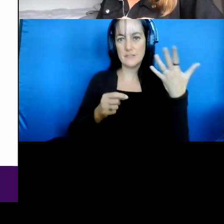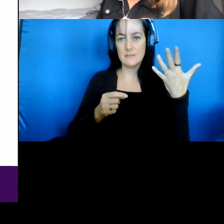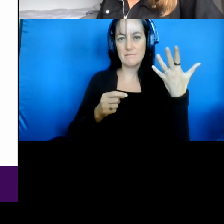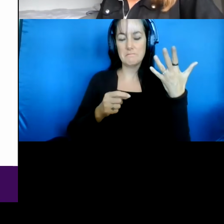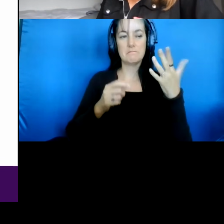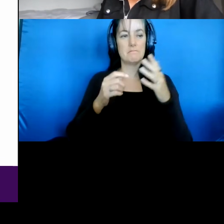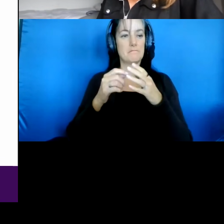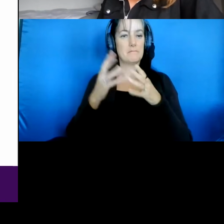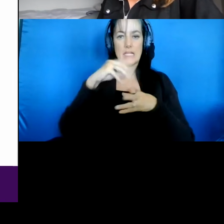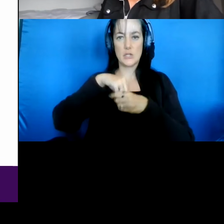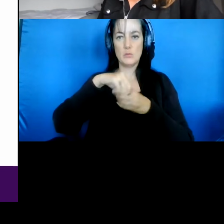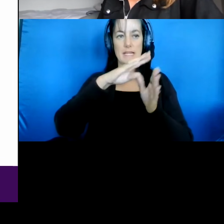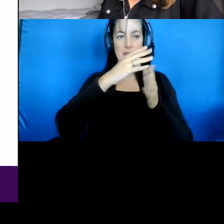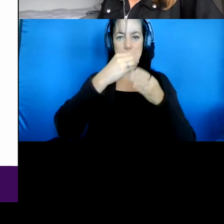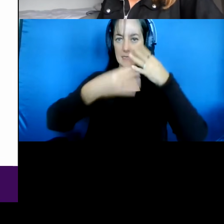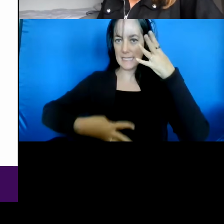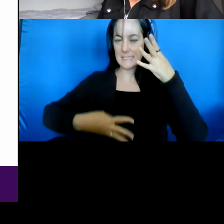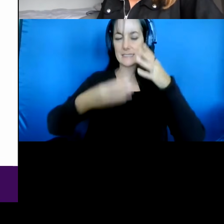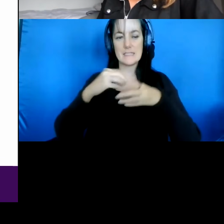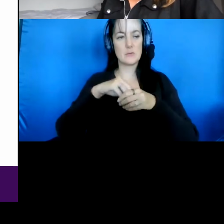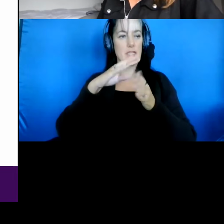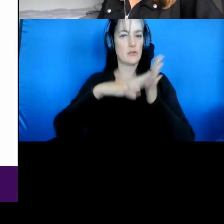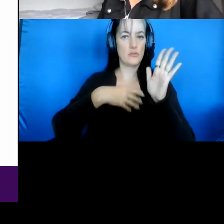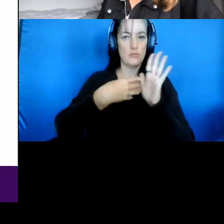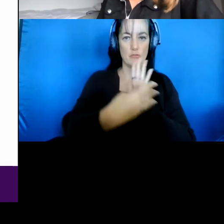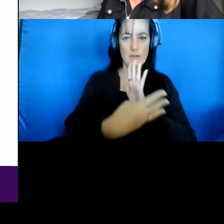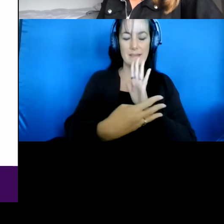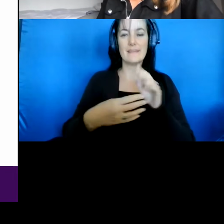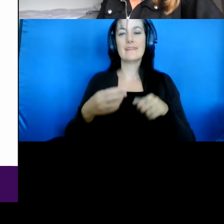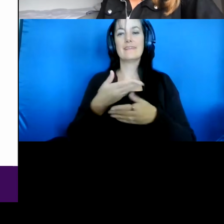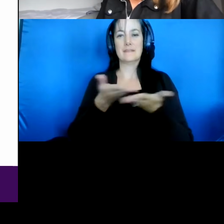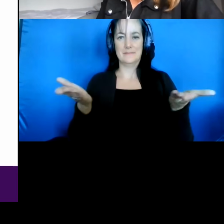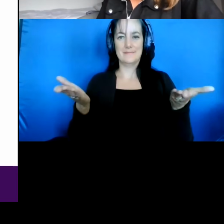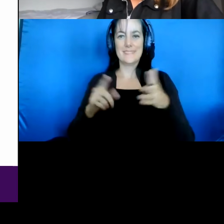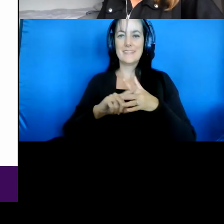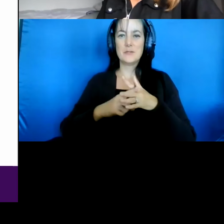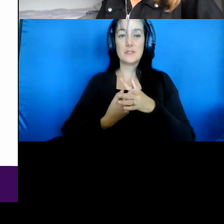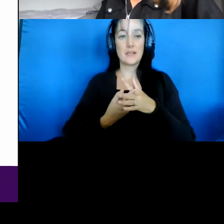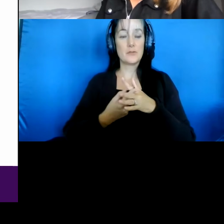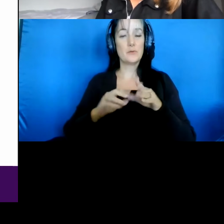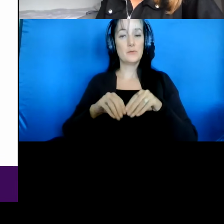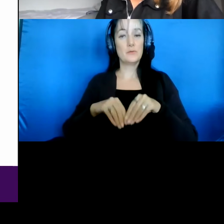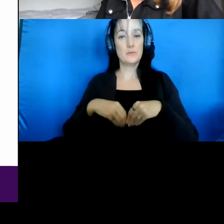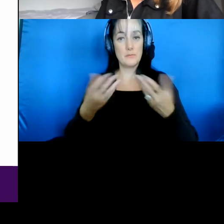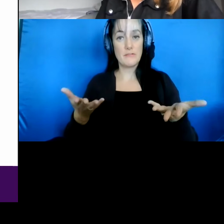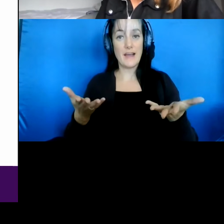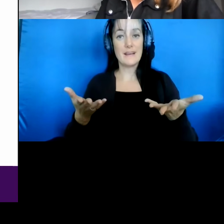including that small feature we start to accommodate people with sight loss, people